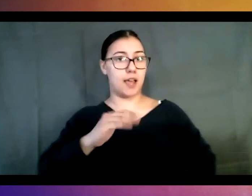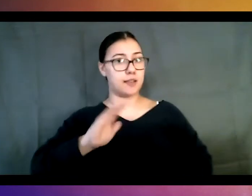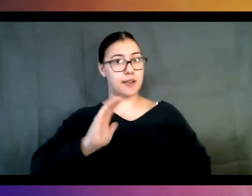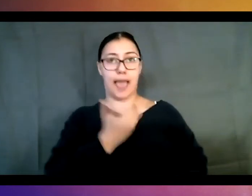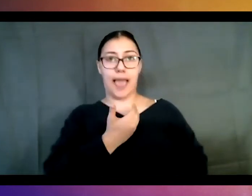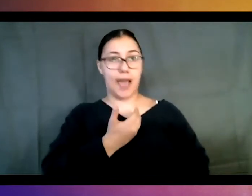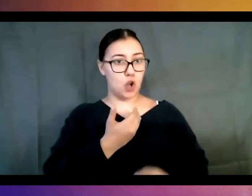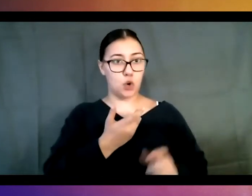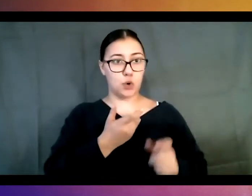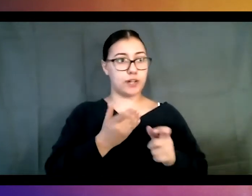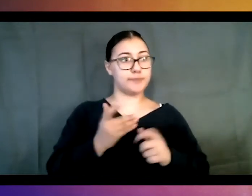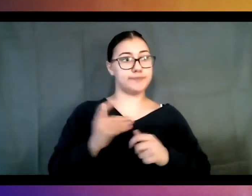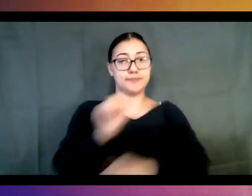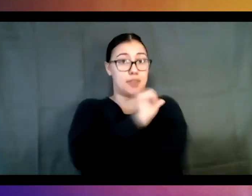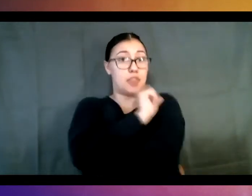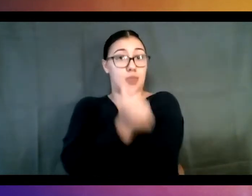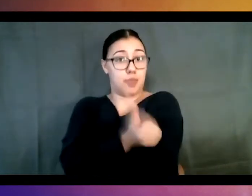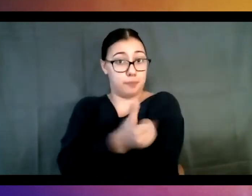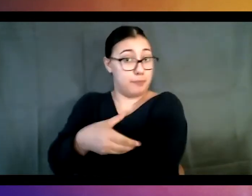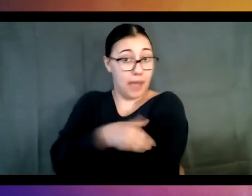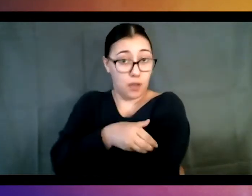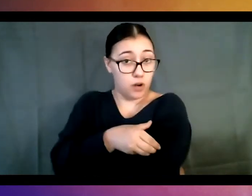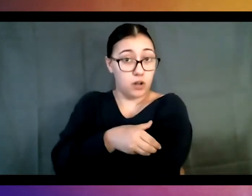resources that may be available to assist with the matter.